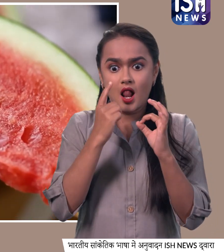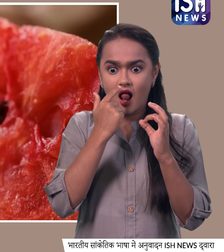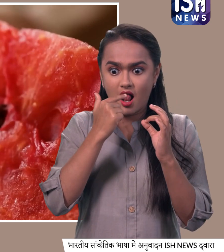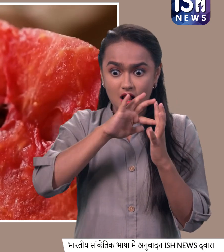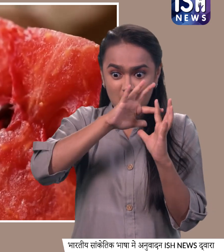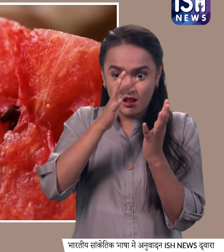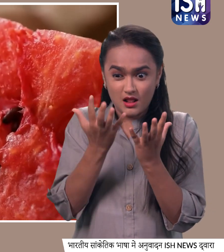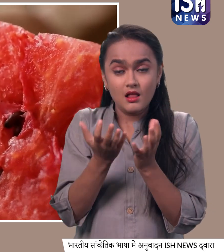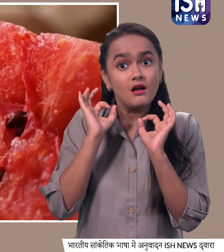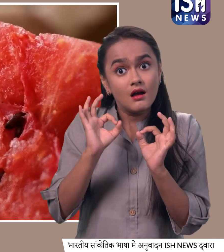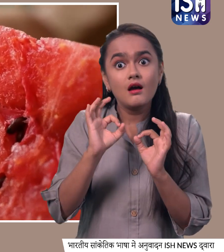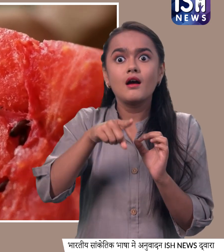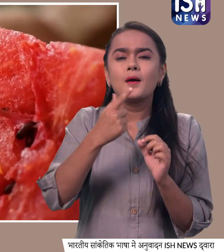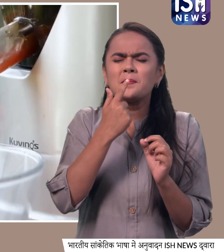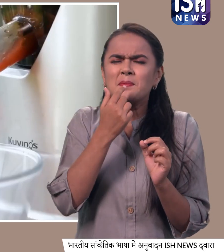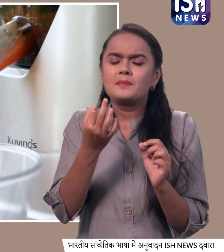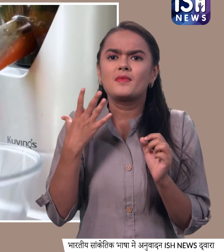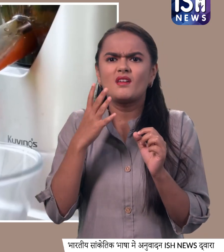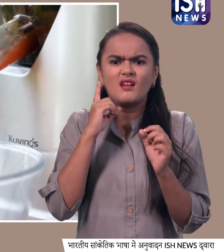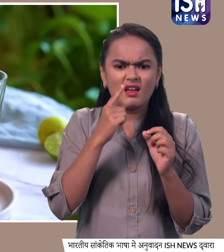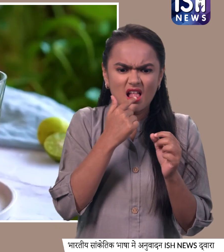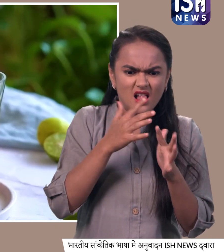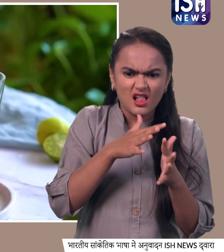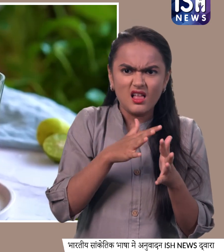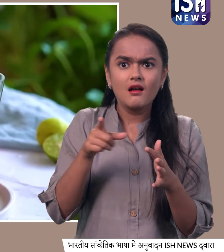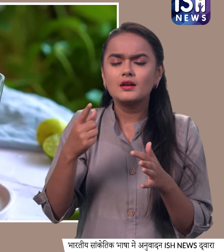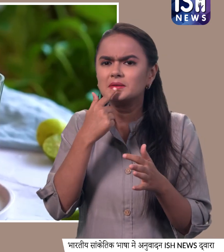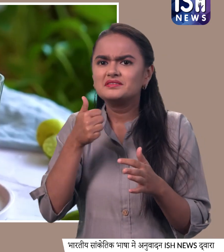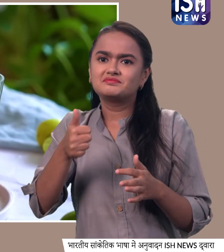The more red your watermelon, the sweeter & tastier your juice will be